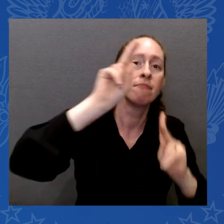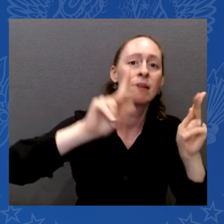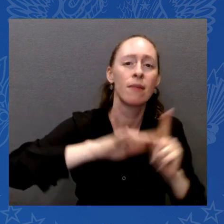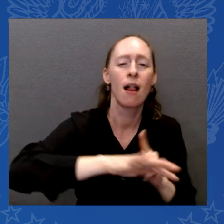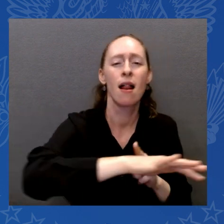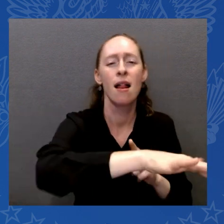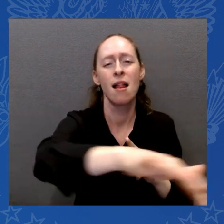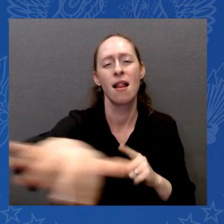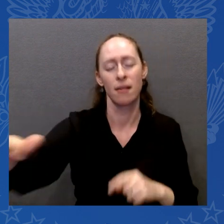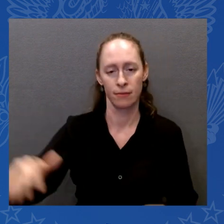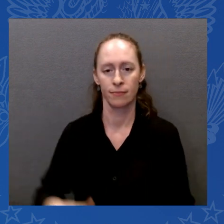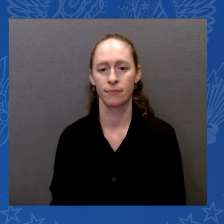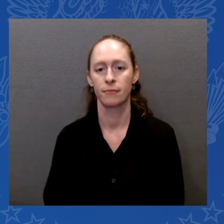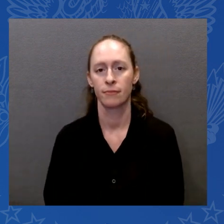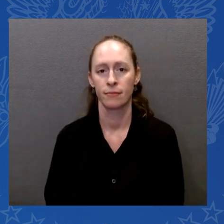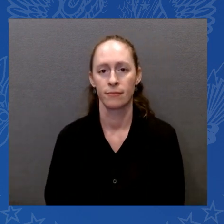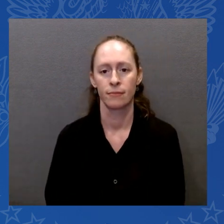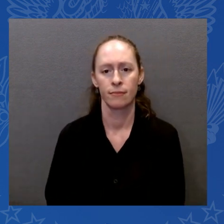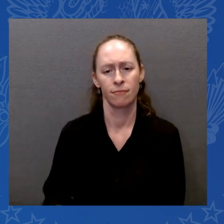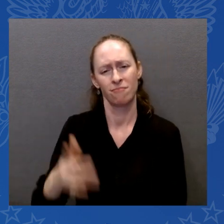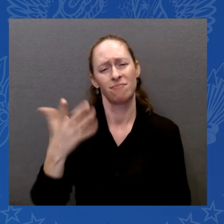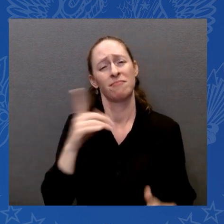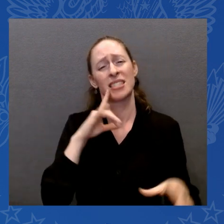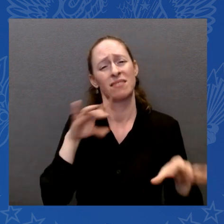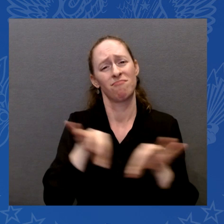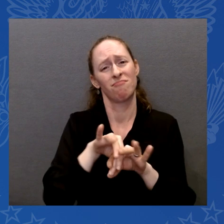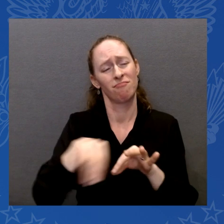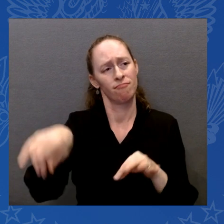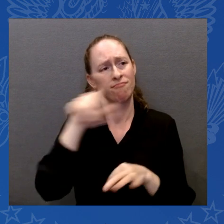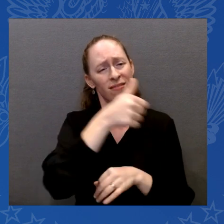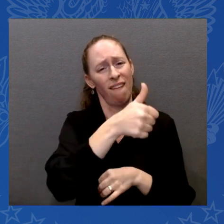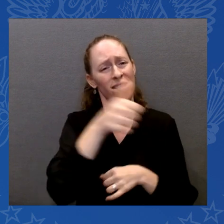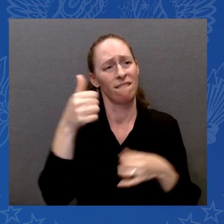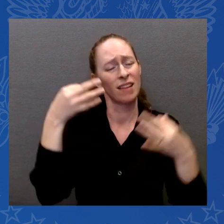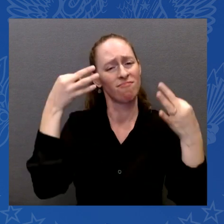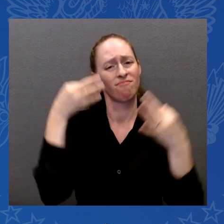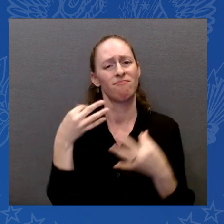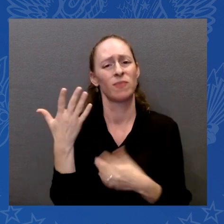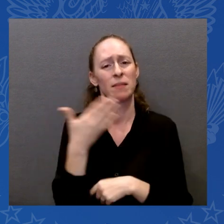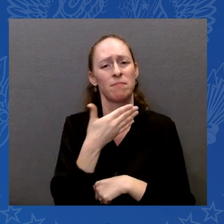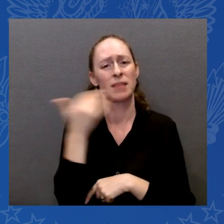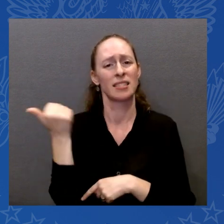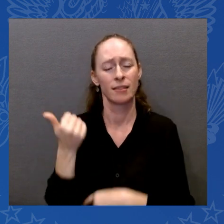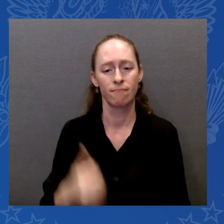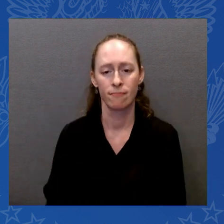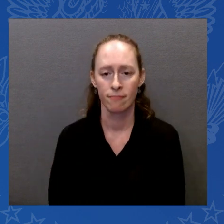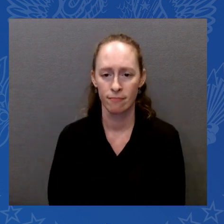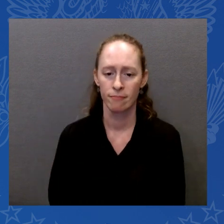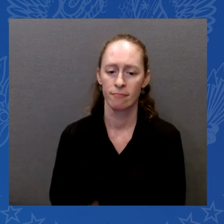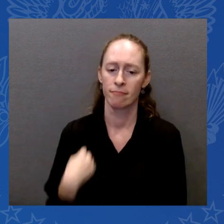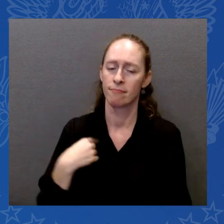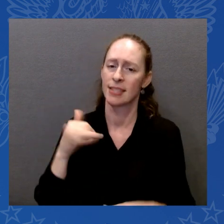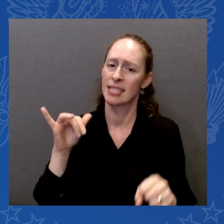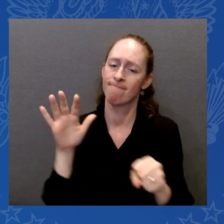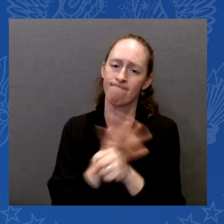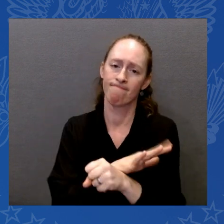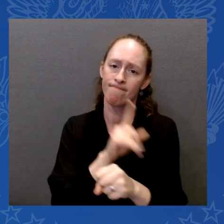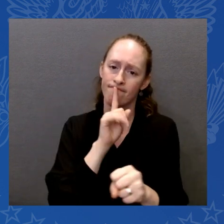I remain unwavering in my commitment to support people in my home and community in the South in whatever way I can.